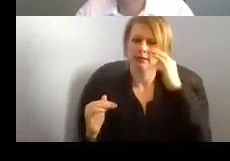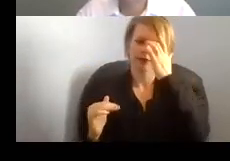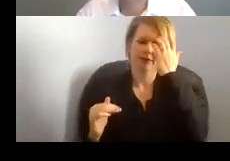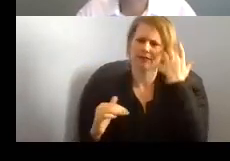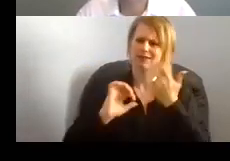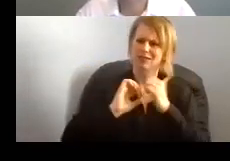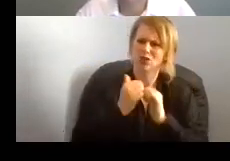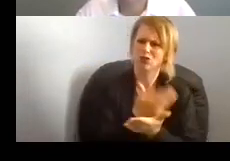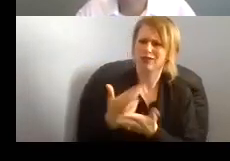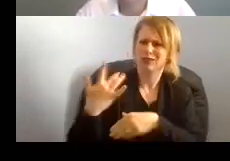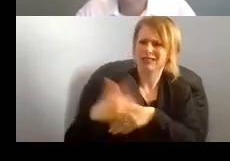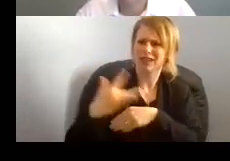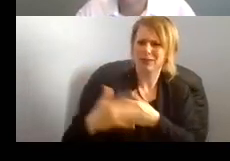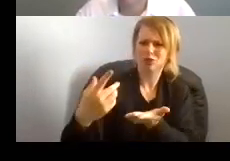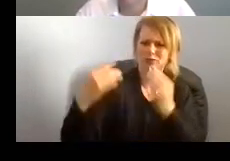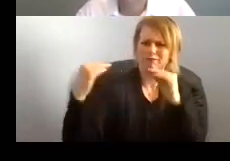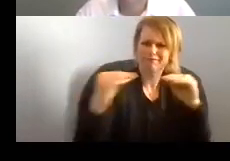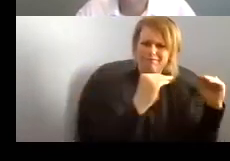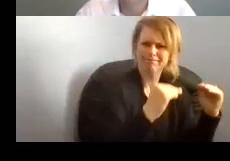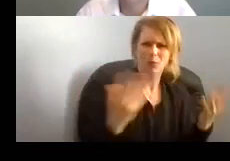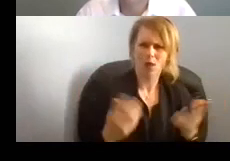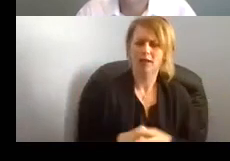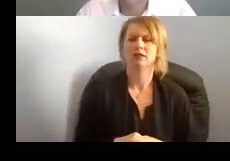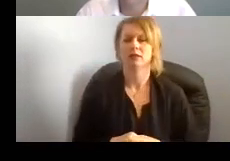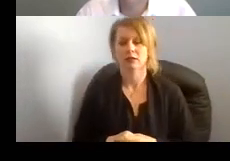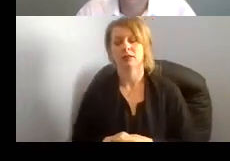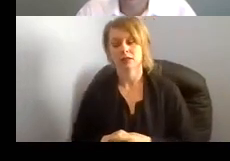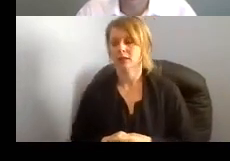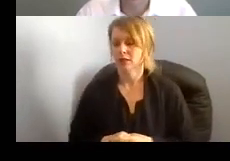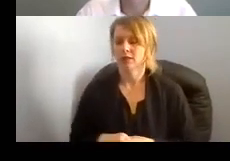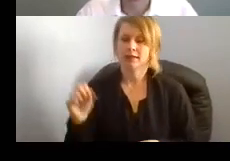it’s always been a pervasive issue, and it’s even more accentuated now.